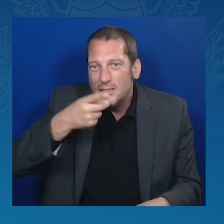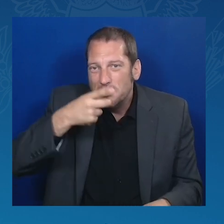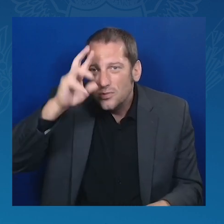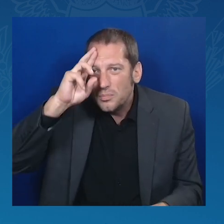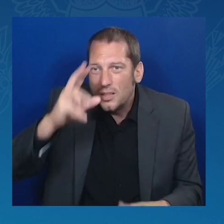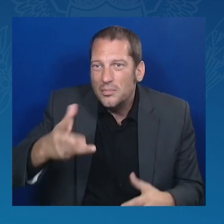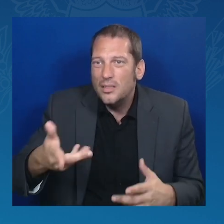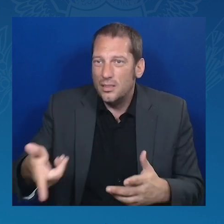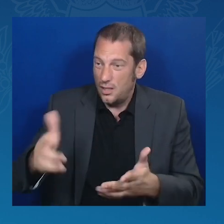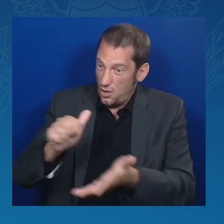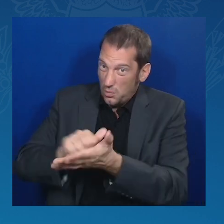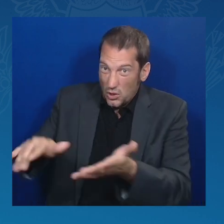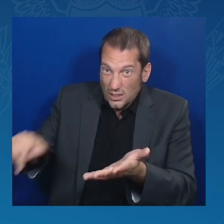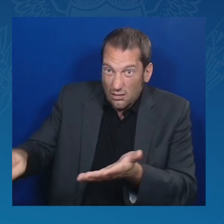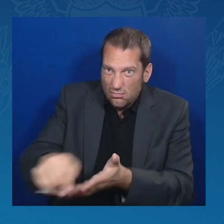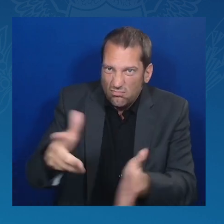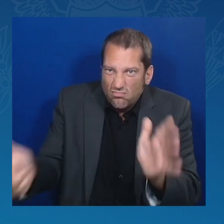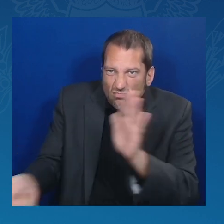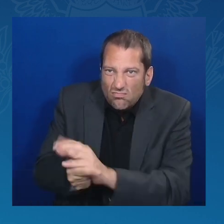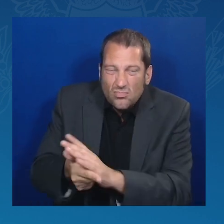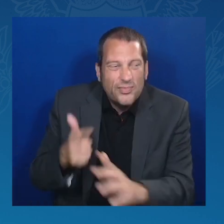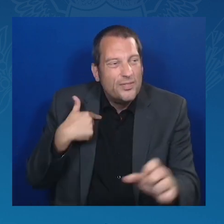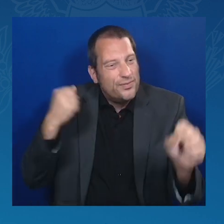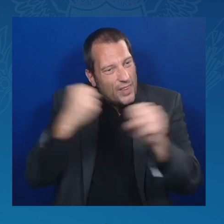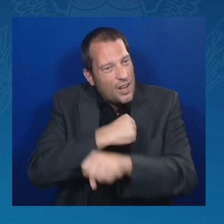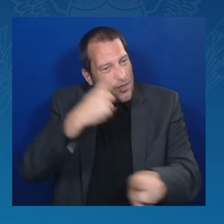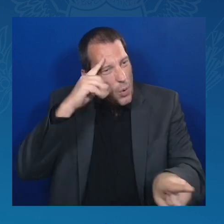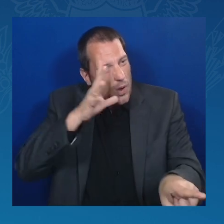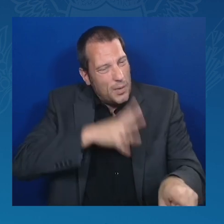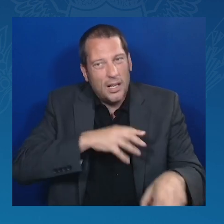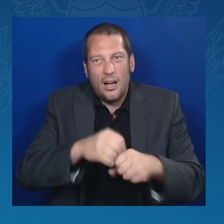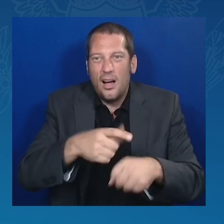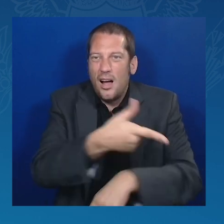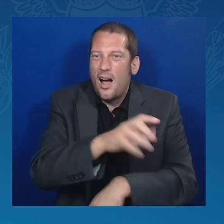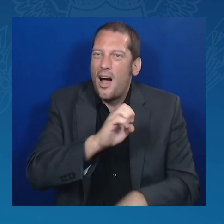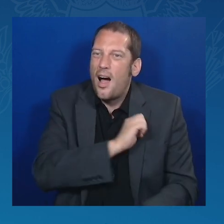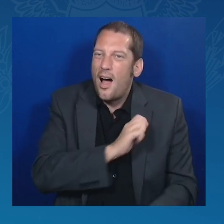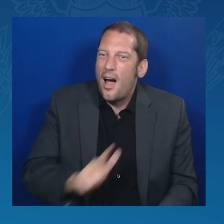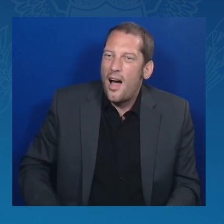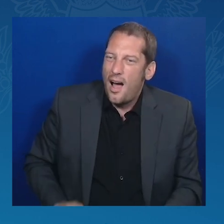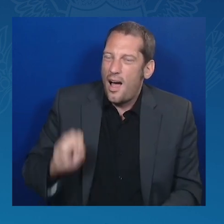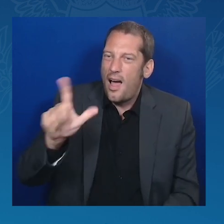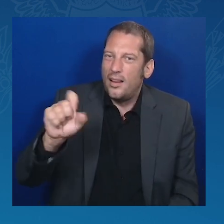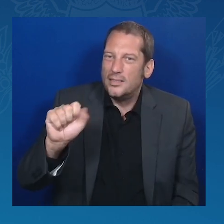who need basic reproductive health care cannot get it, and pregnant women are being starved, displaced,